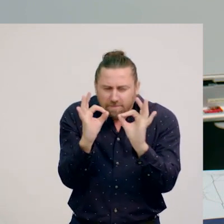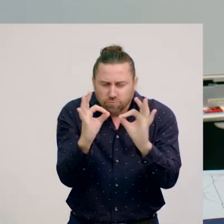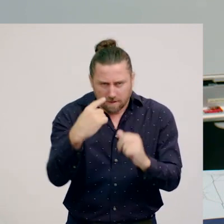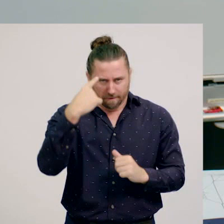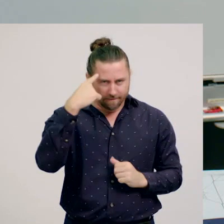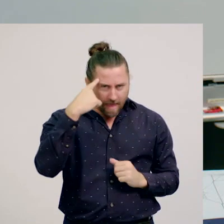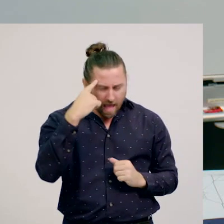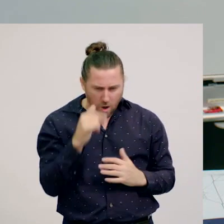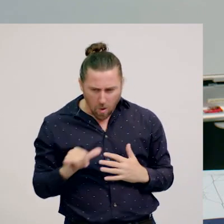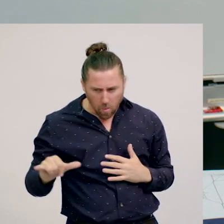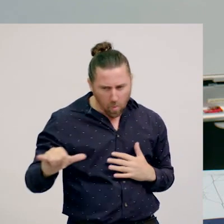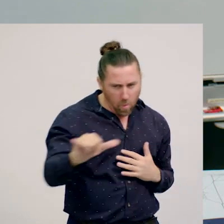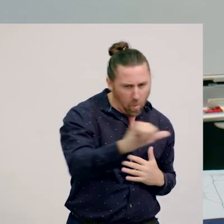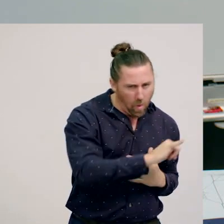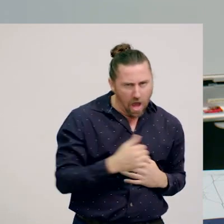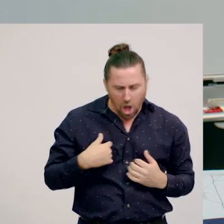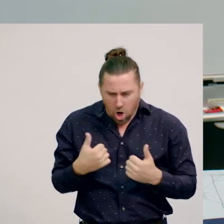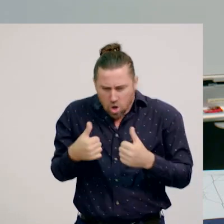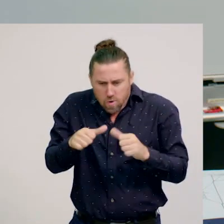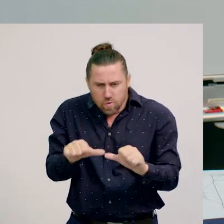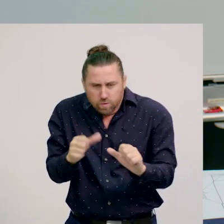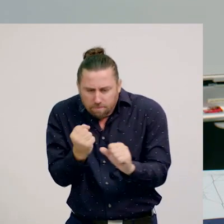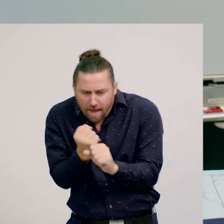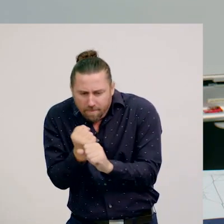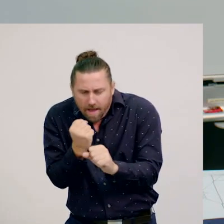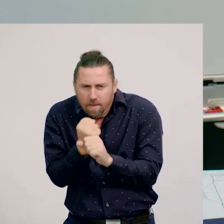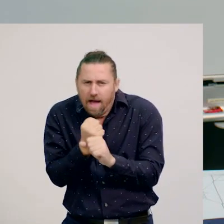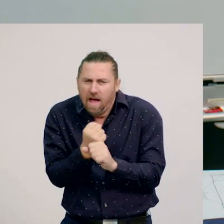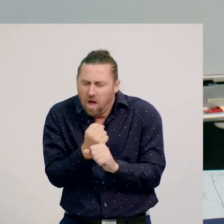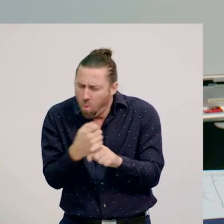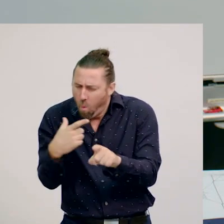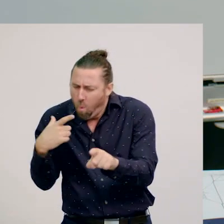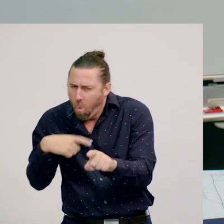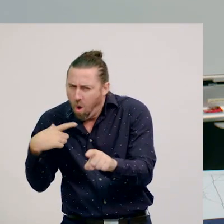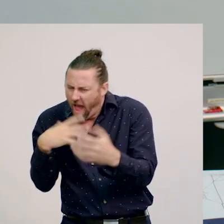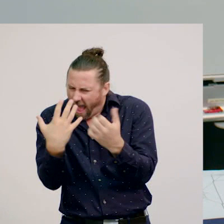depending on what the thing is going to be used for, depending on the purpose.